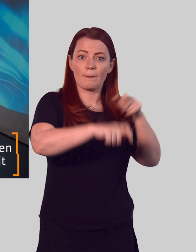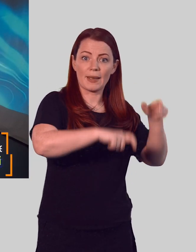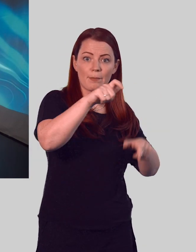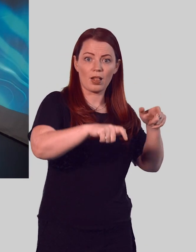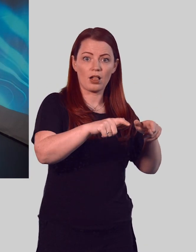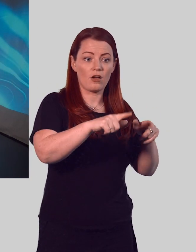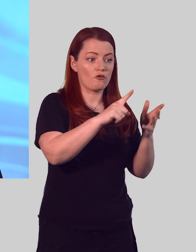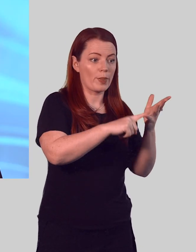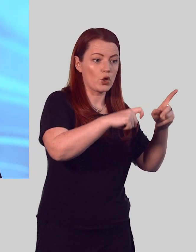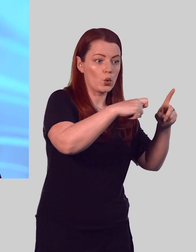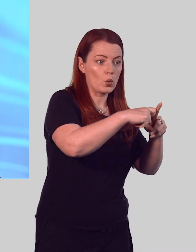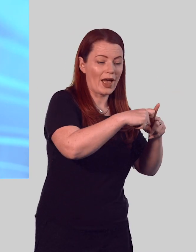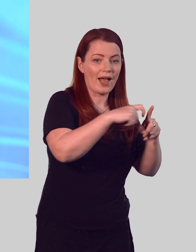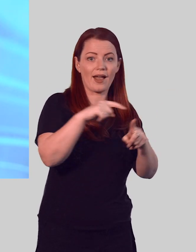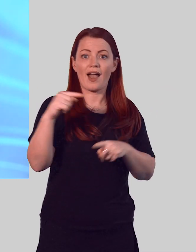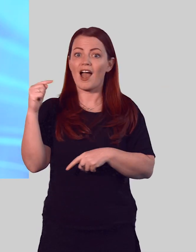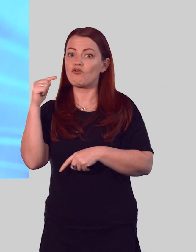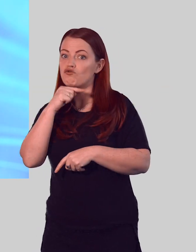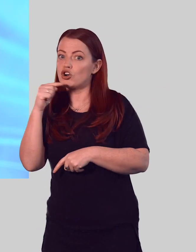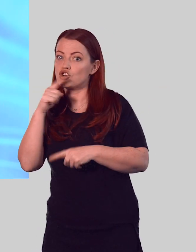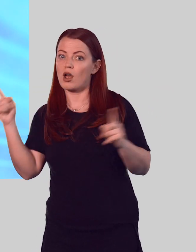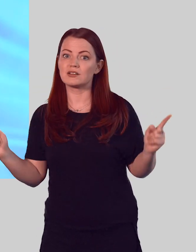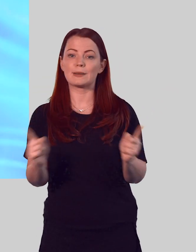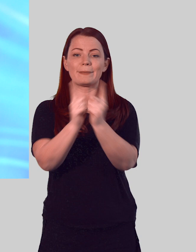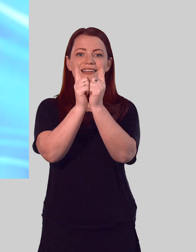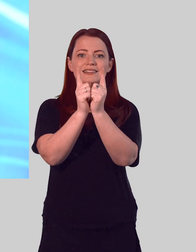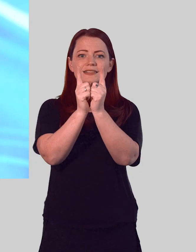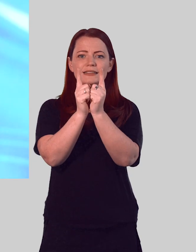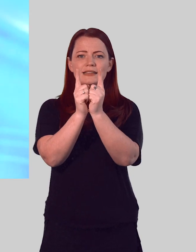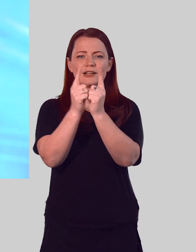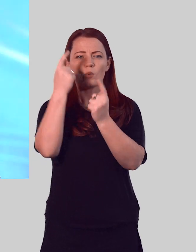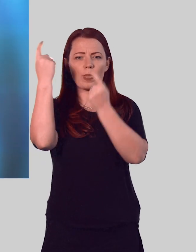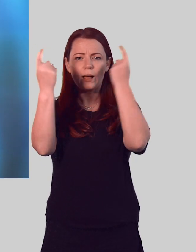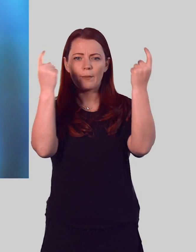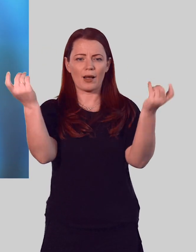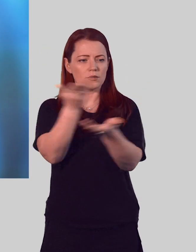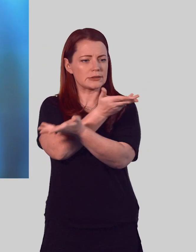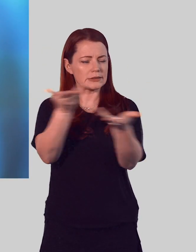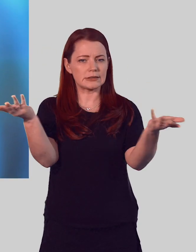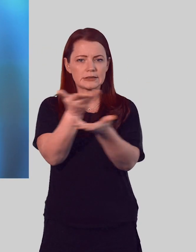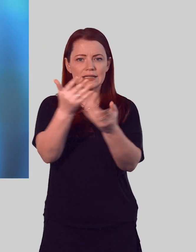to reflect on how each of our societies are doing right now. The form used